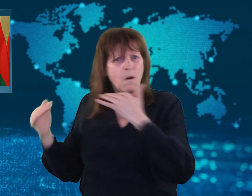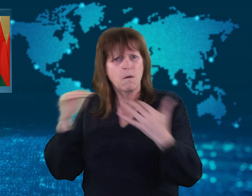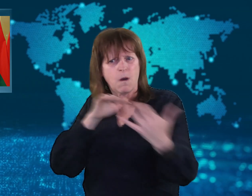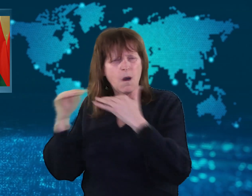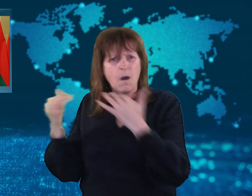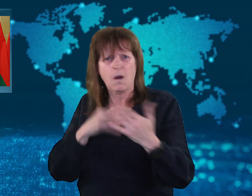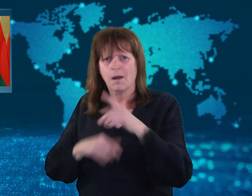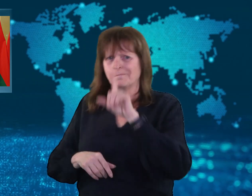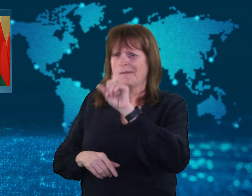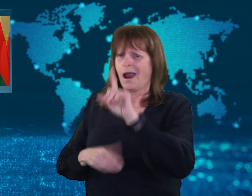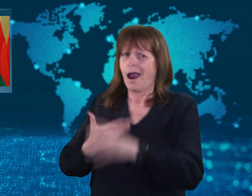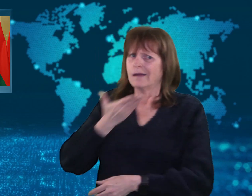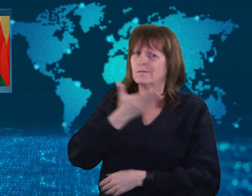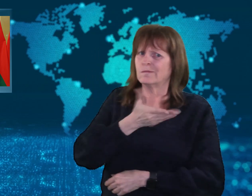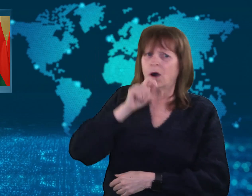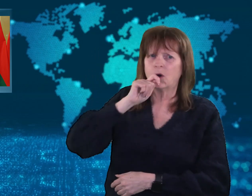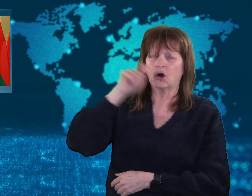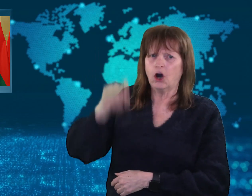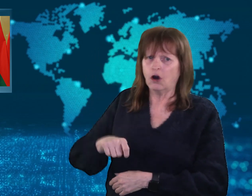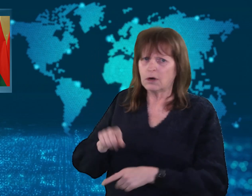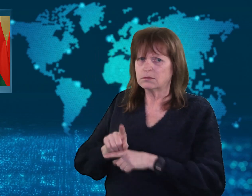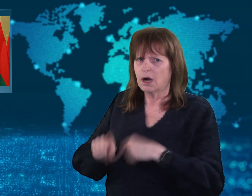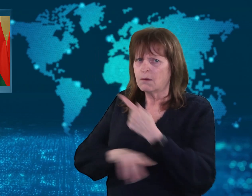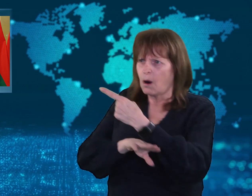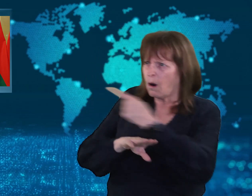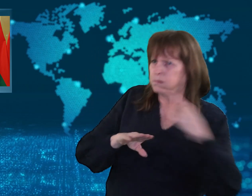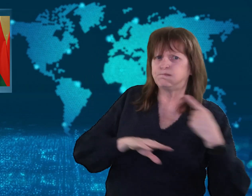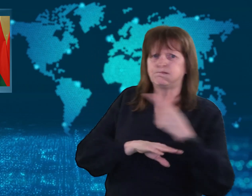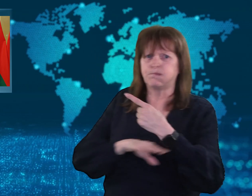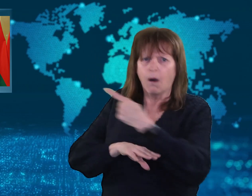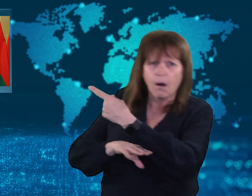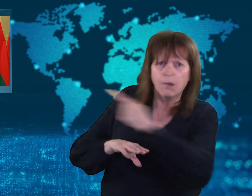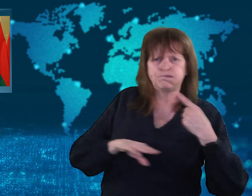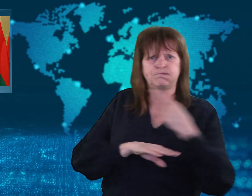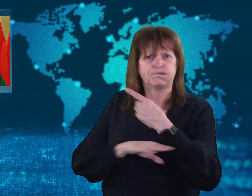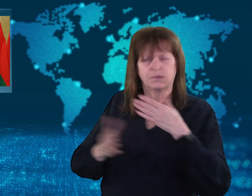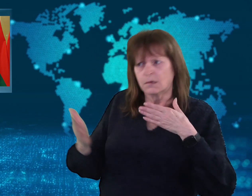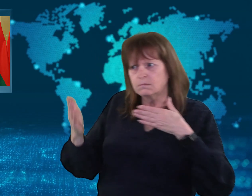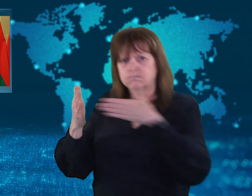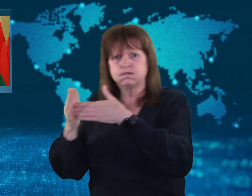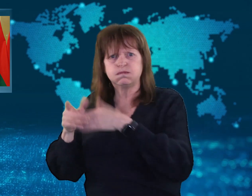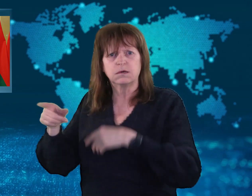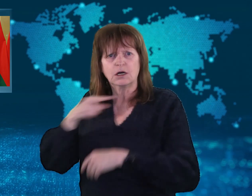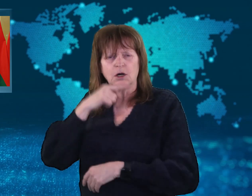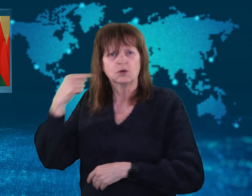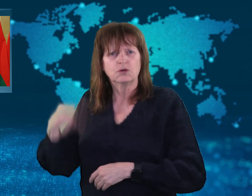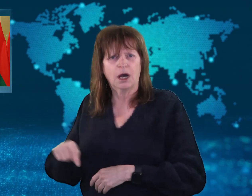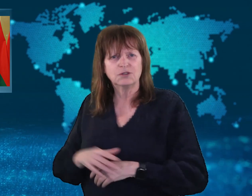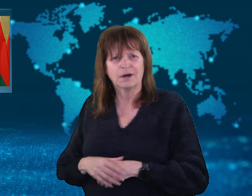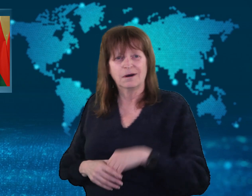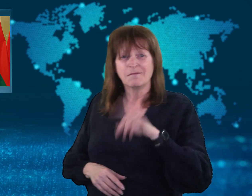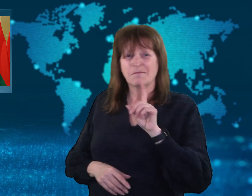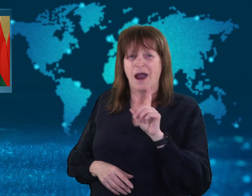and that Ukraine launched the war against Russia,